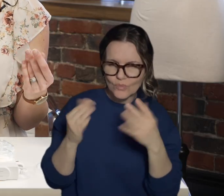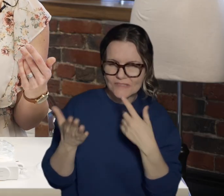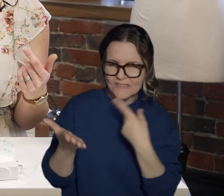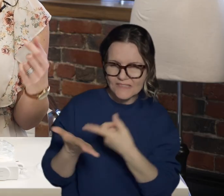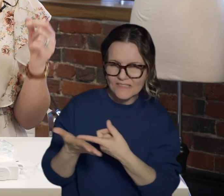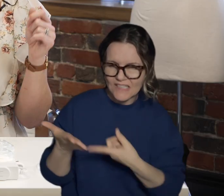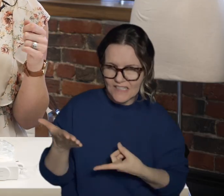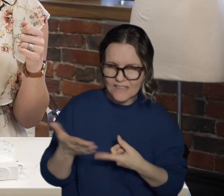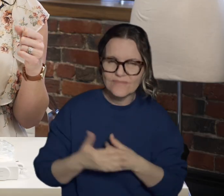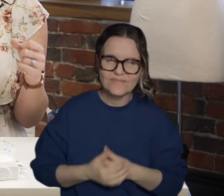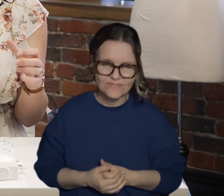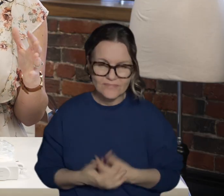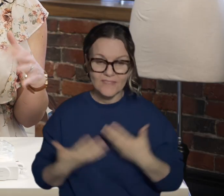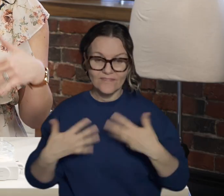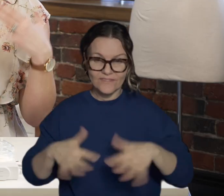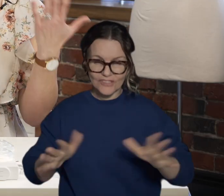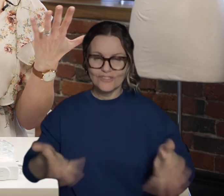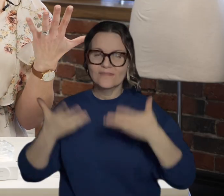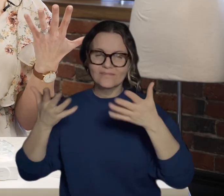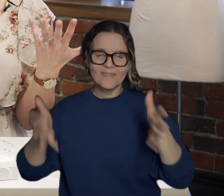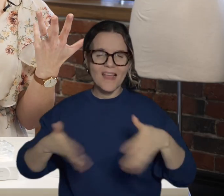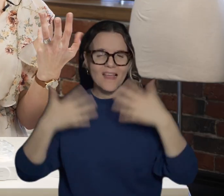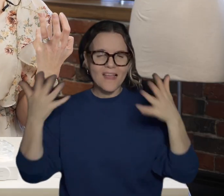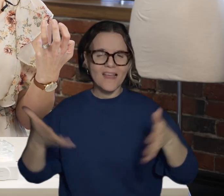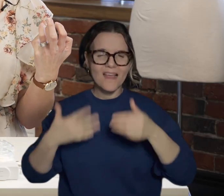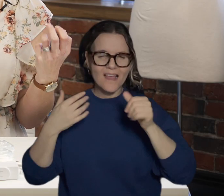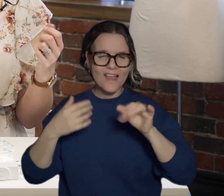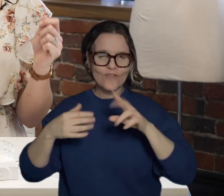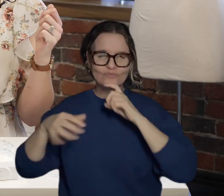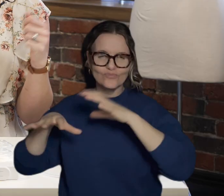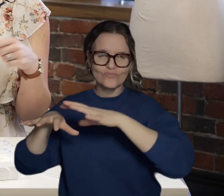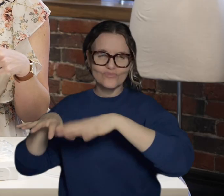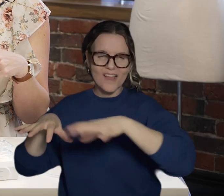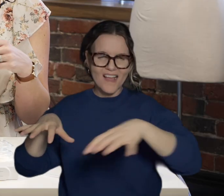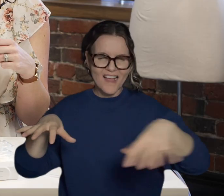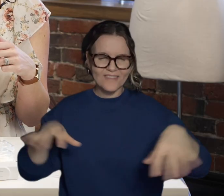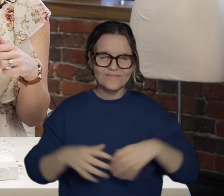the manufacturer of that bag and it steams them to sanitize your parts you're going to take them out